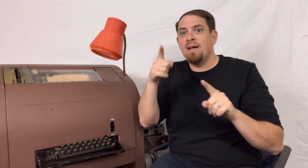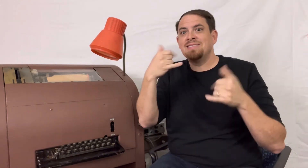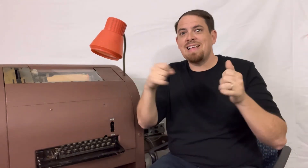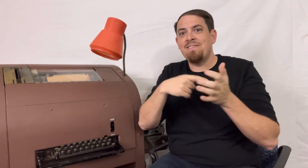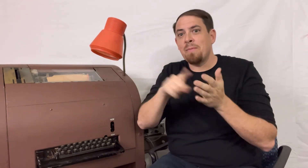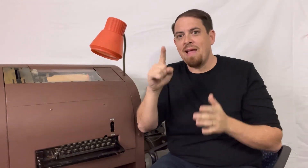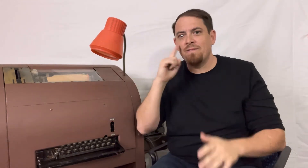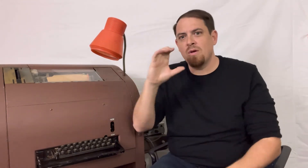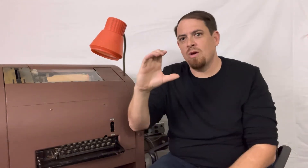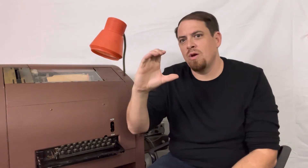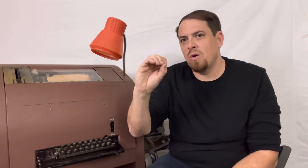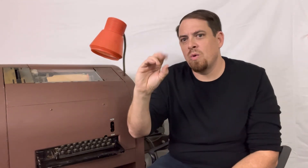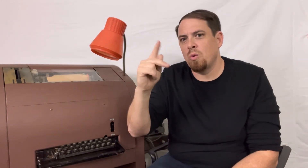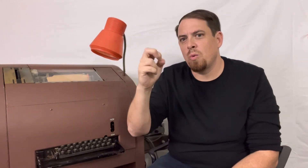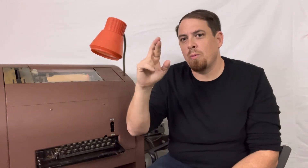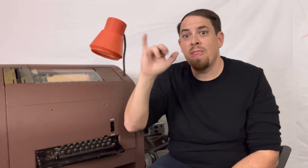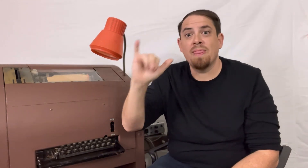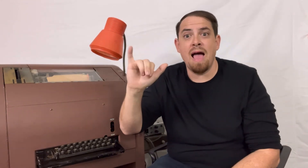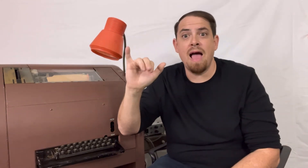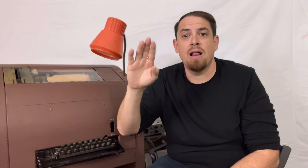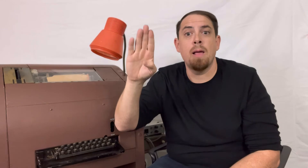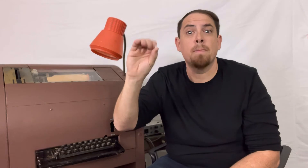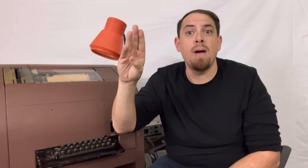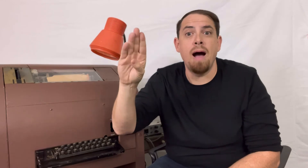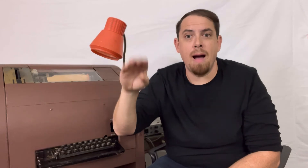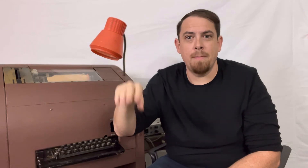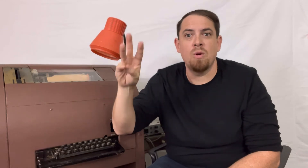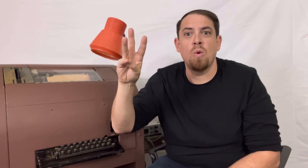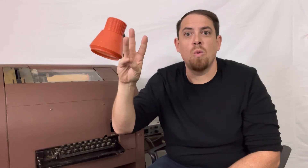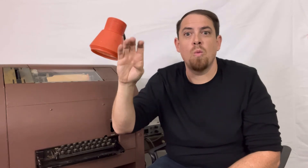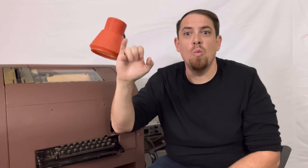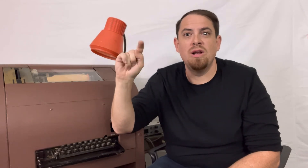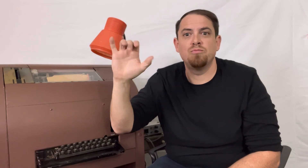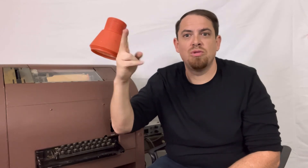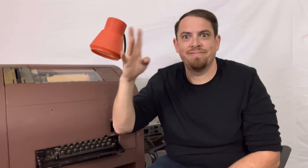but they were still responsible to pay for the coupler. That's the same coupler that Bob Weitbrecht invented.